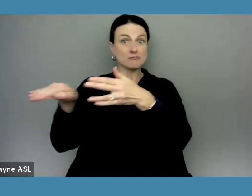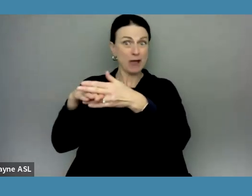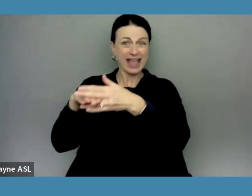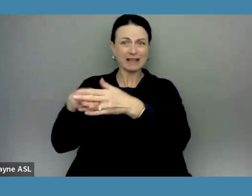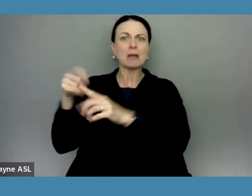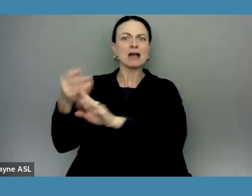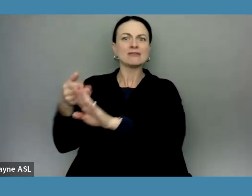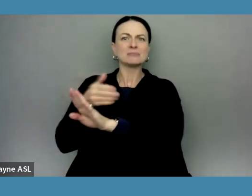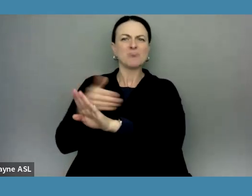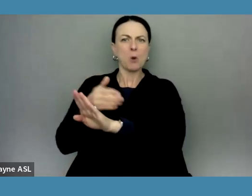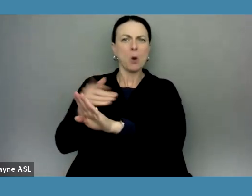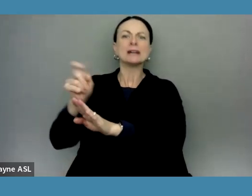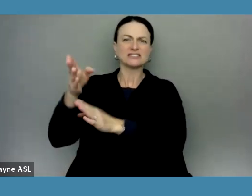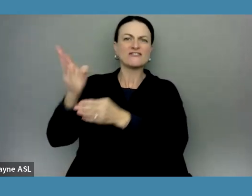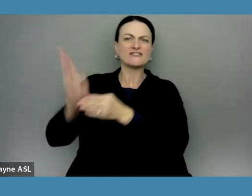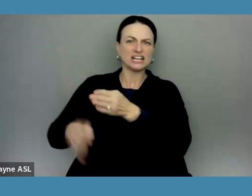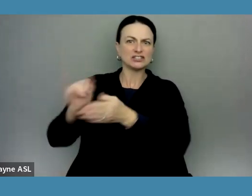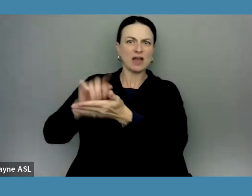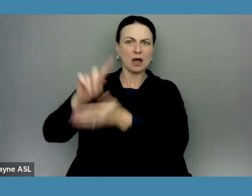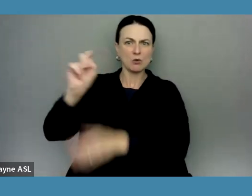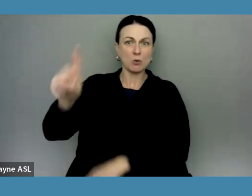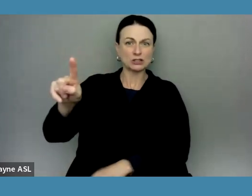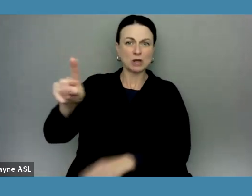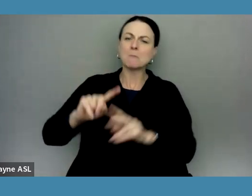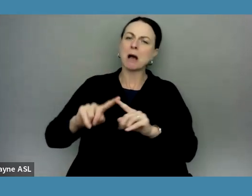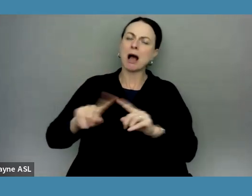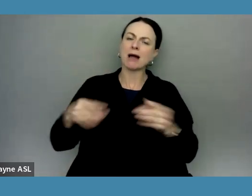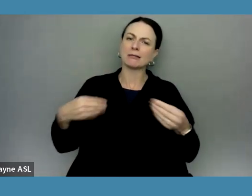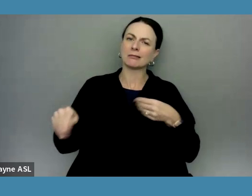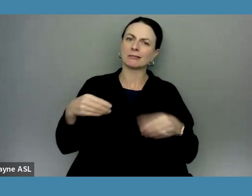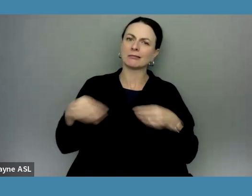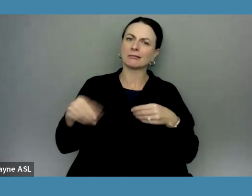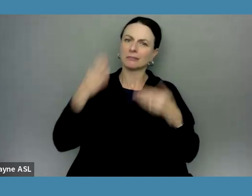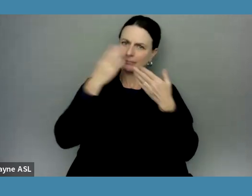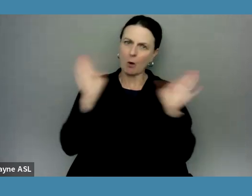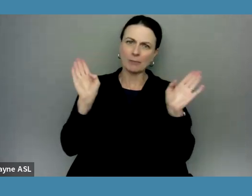But they're very usually very open to allowing breaks